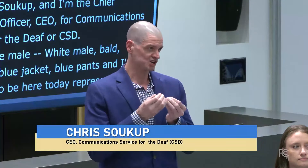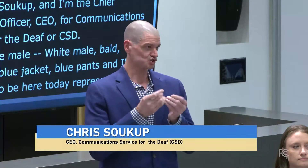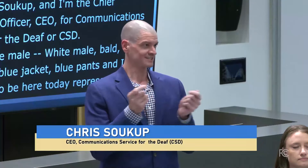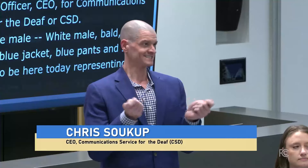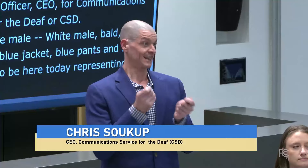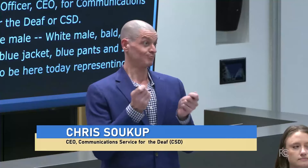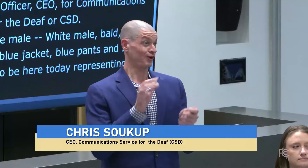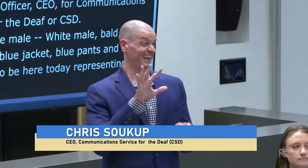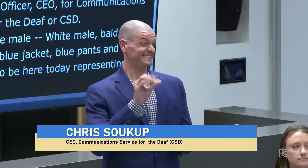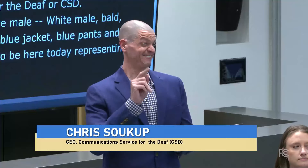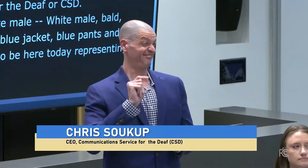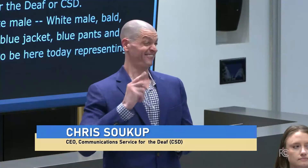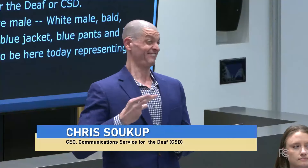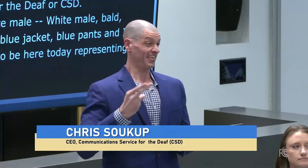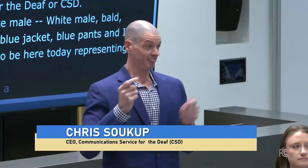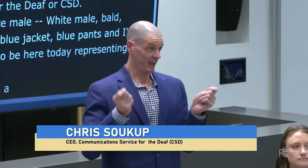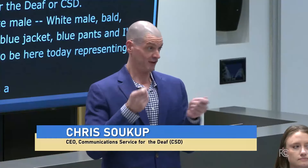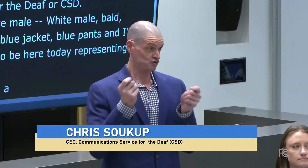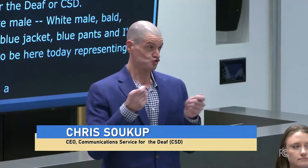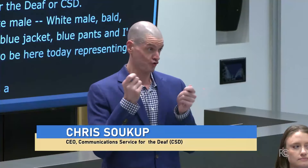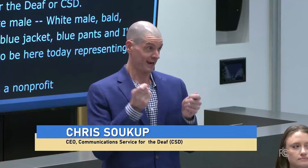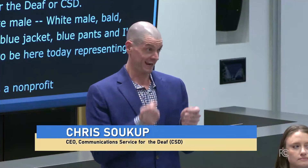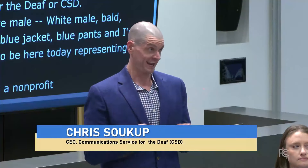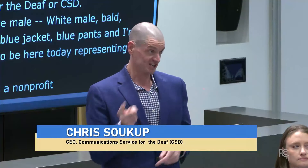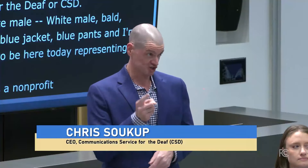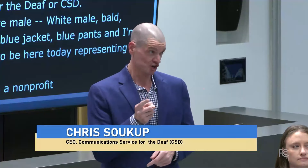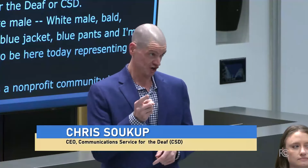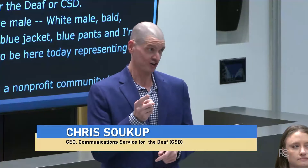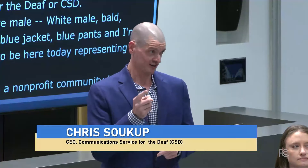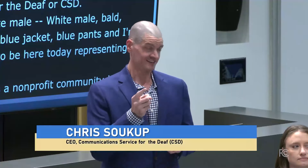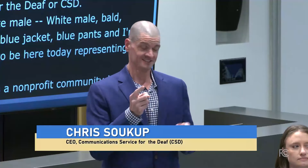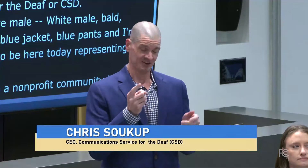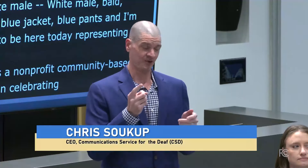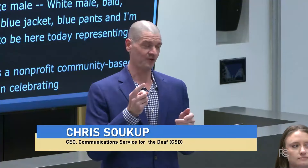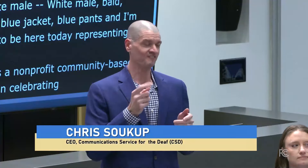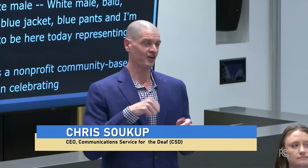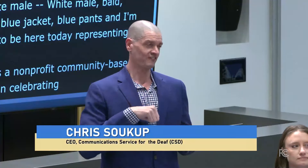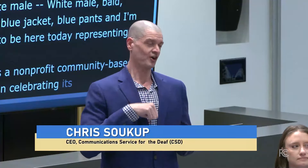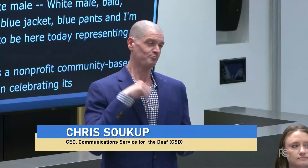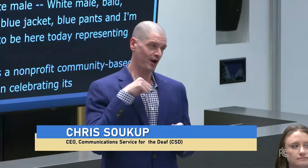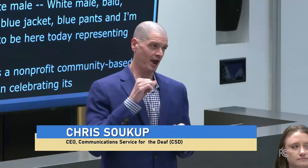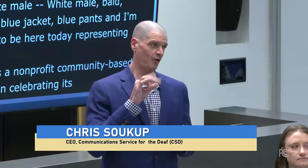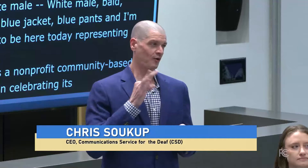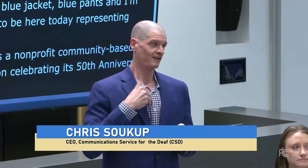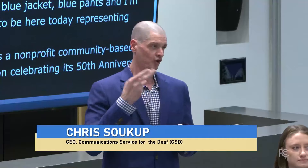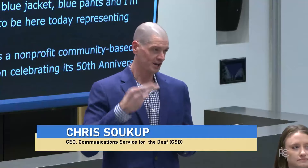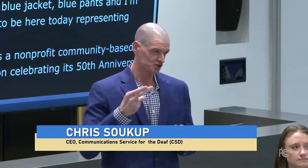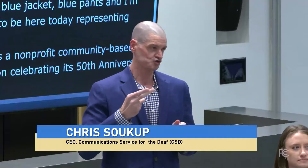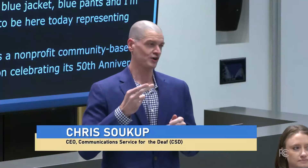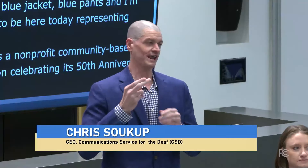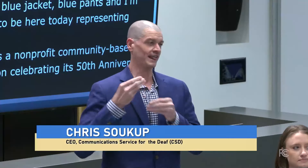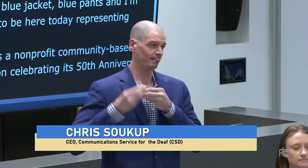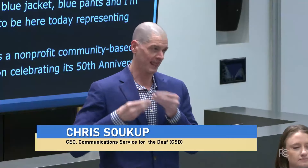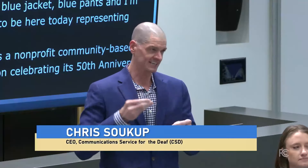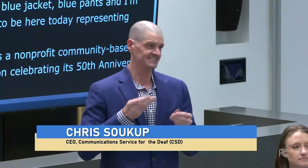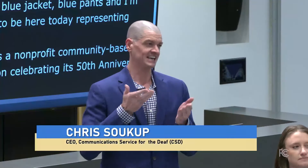DELIGHTED TO BE HERE TODAY REPRESENTING CSD. AND CSD IS A NONPROFIT COMMUNITY-BASED ORGANIZATION